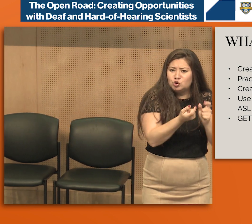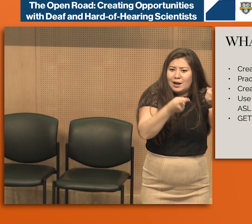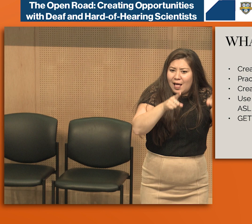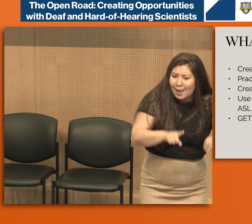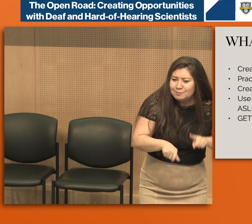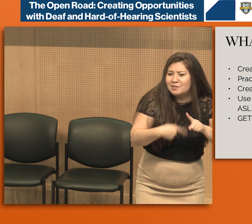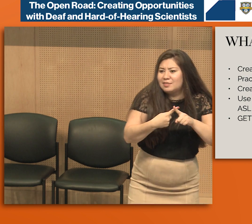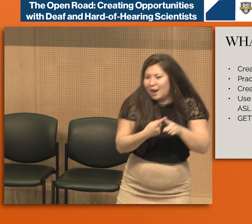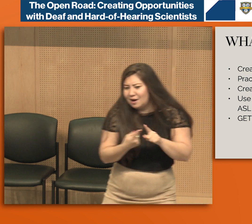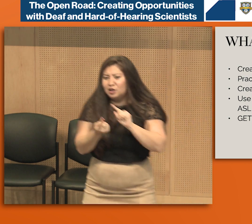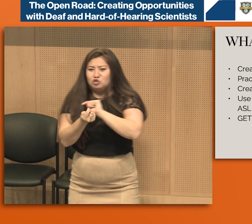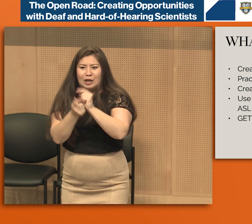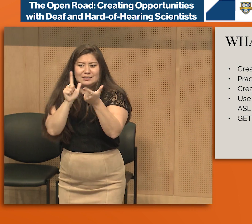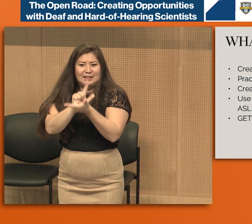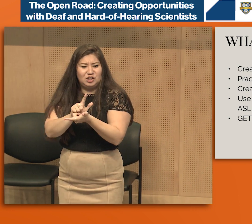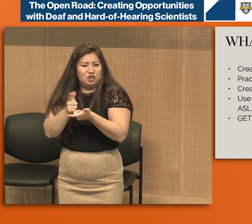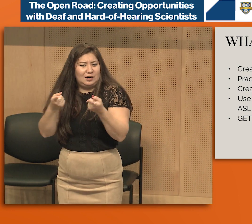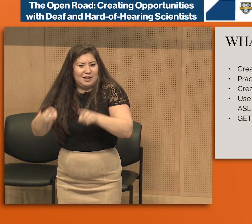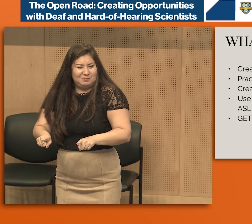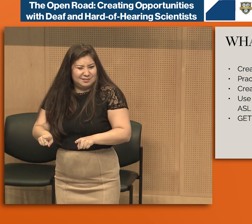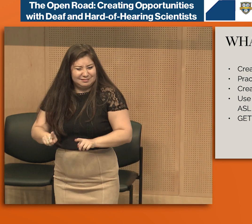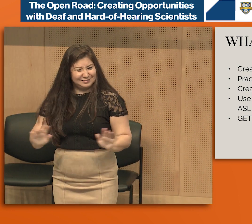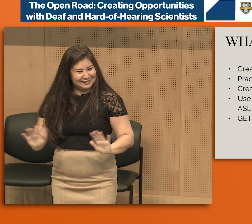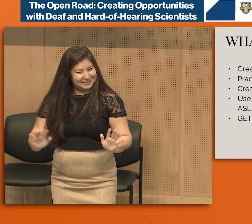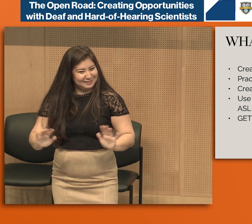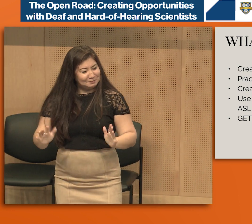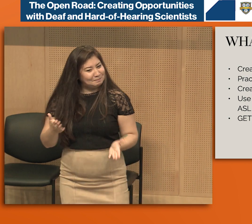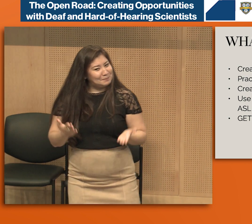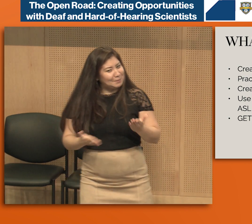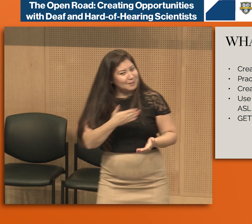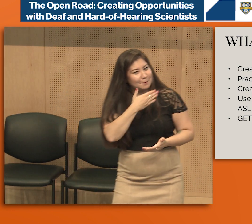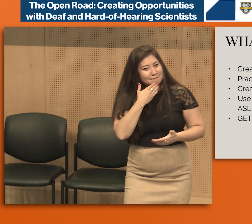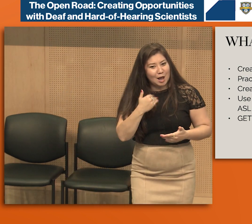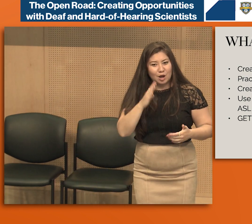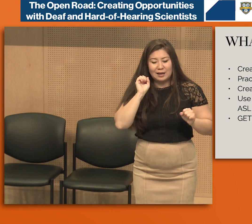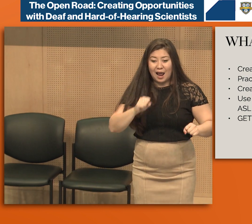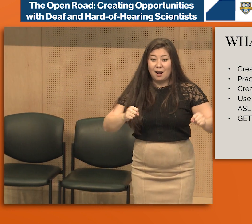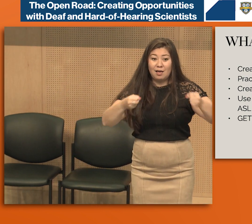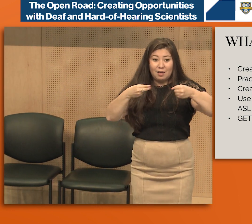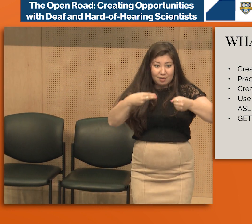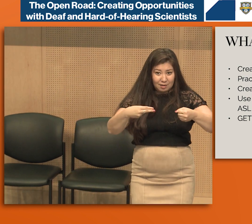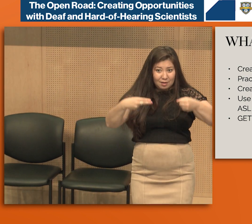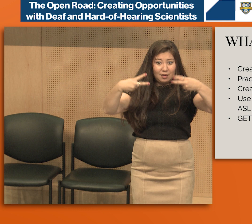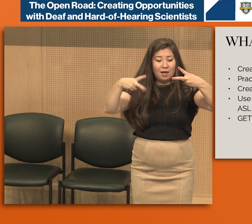you can say transcription happens and then translation happens, but it might be better to show it